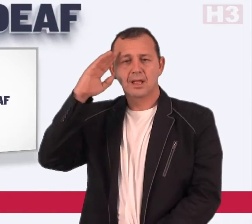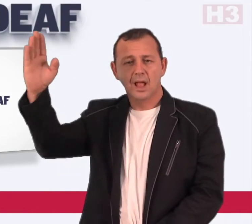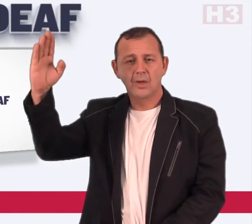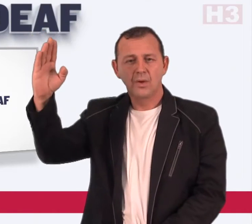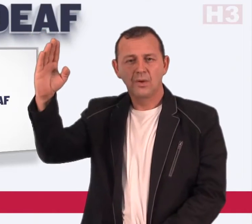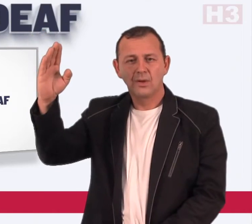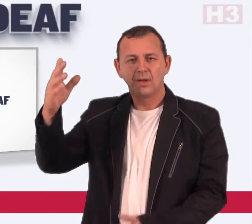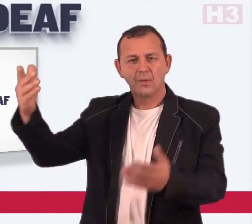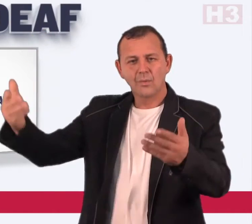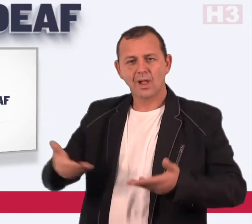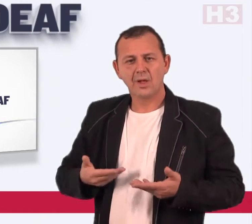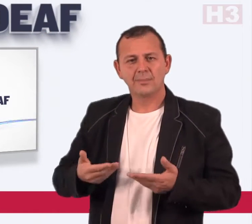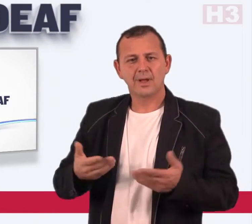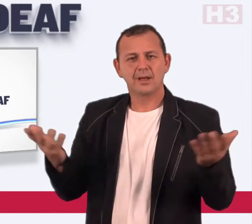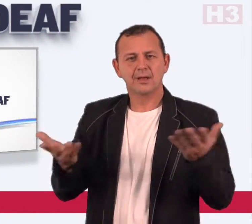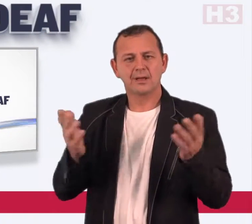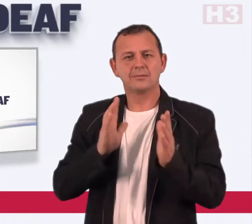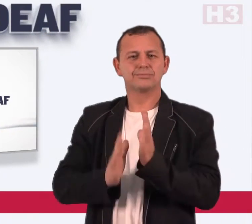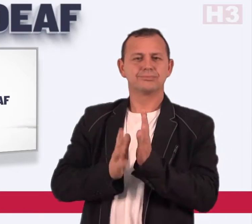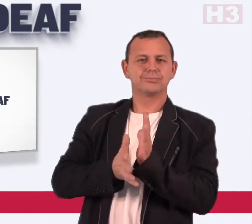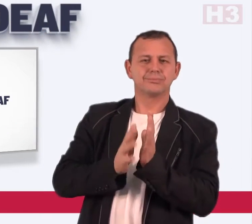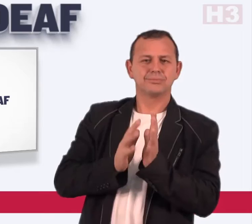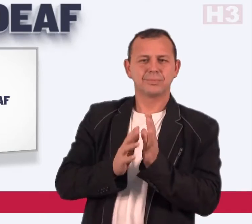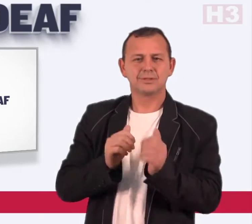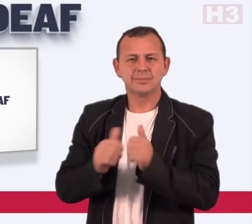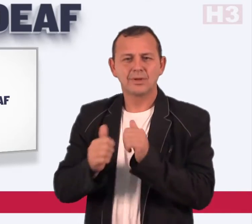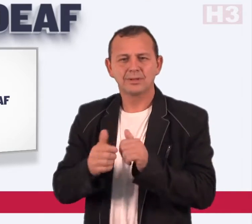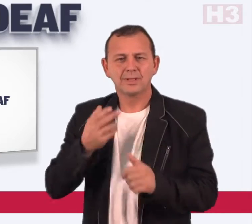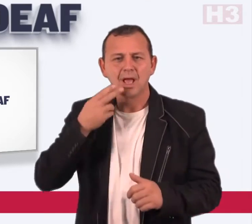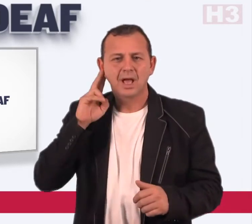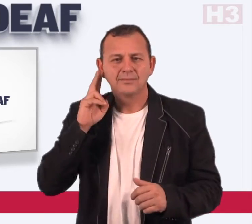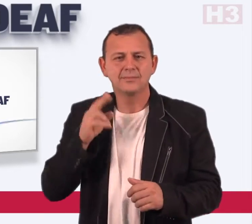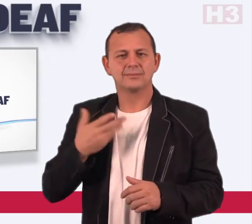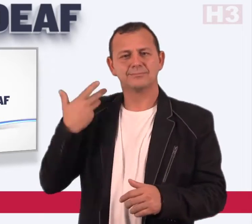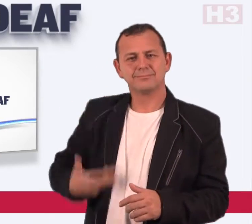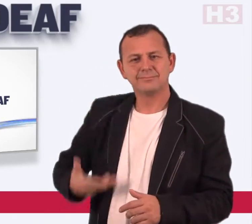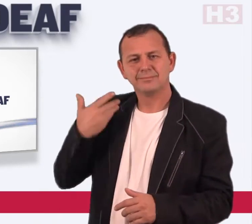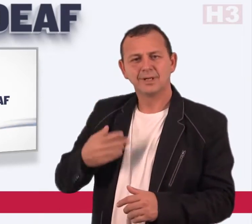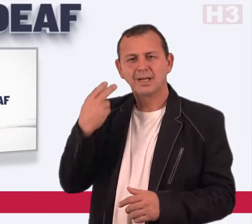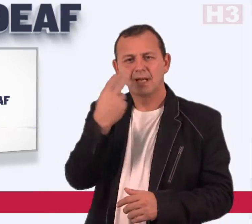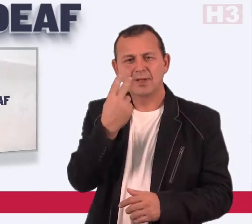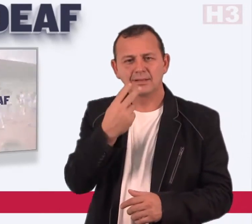Hello, my name is Ivan Burgov, and welcome to another episode of SportsDeaf!